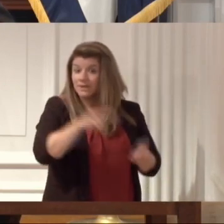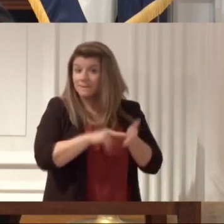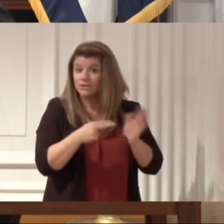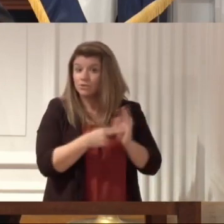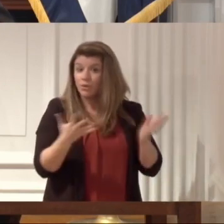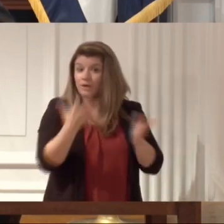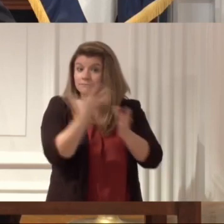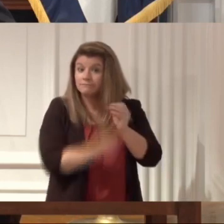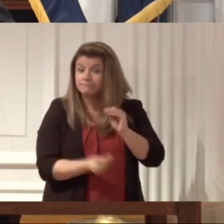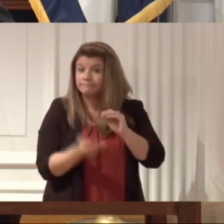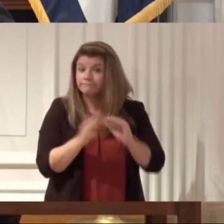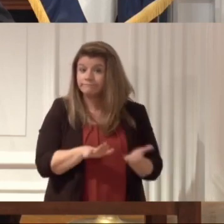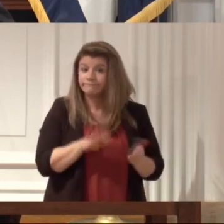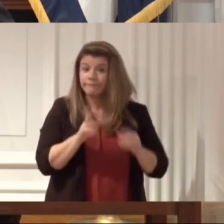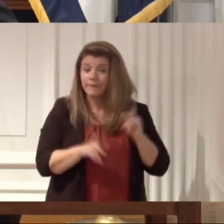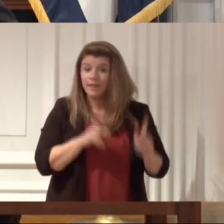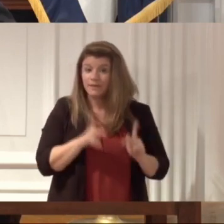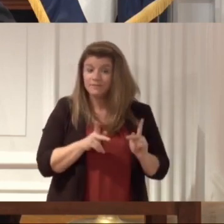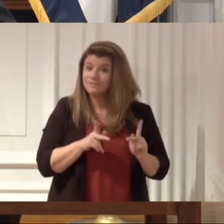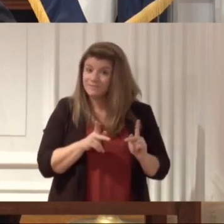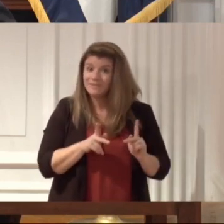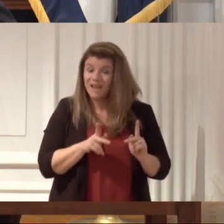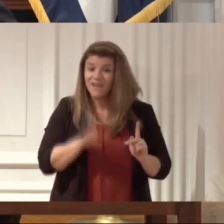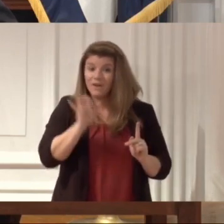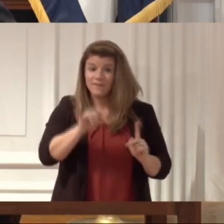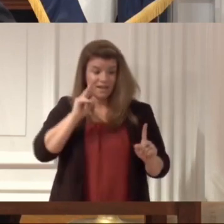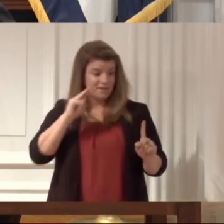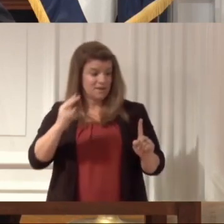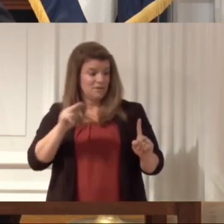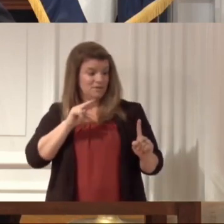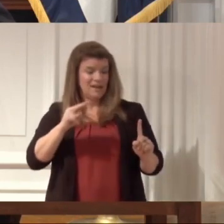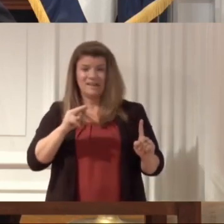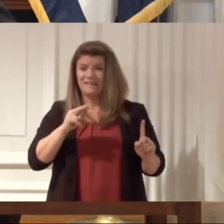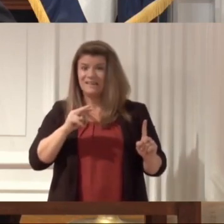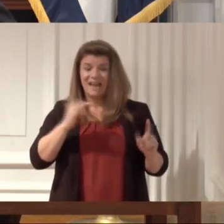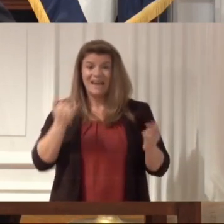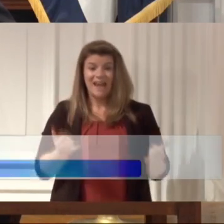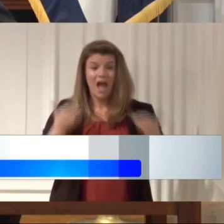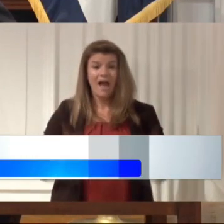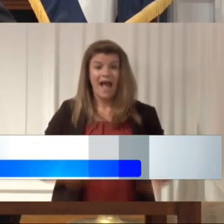OUT THERE THAT ARE NOT TRYING IN EVERY WAY OR NOT TAKING THIS AS SERIOUSLY AS THEY SHOULD OR NOT REALIZING WHAT COULD REALLY HAPPEN, WE GOT TO HAVE THEM HELP JUST LIKE